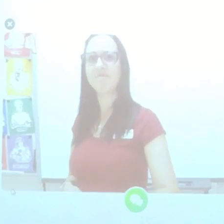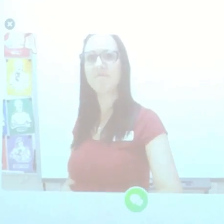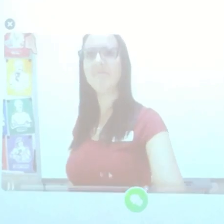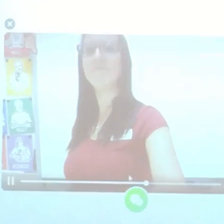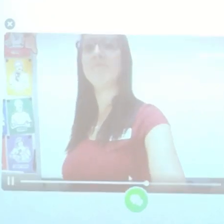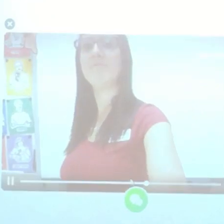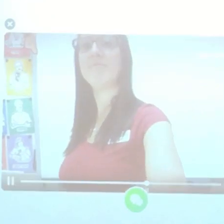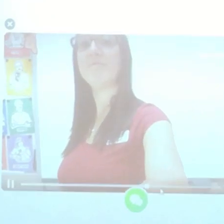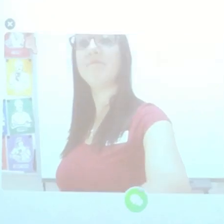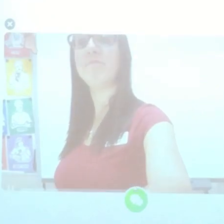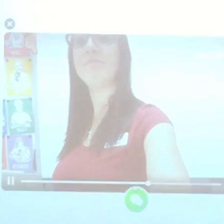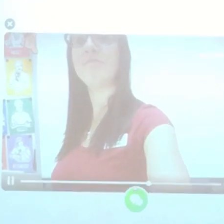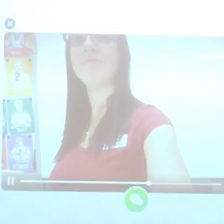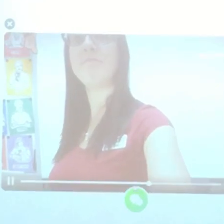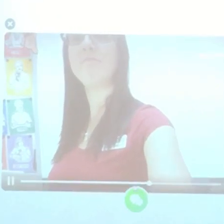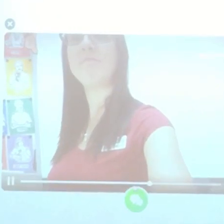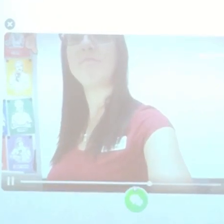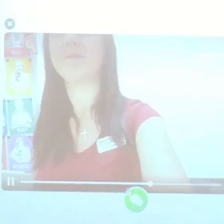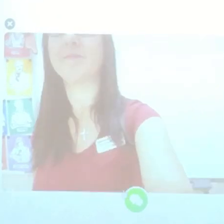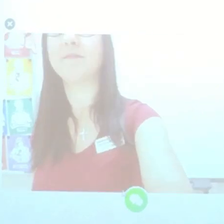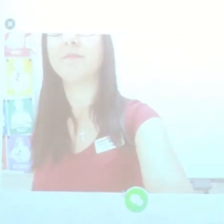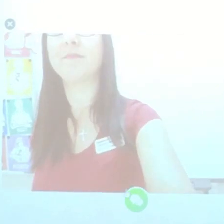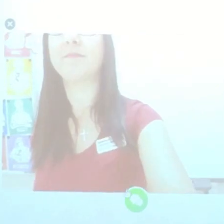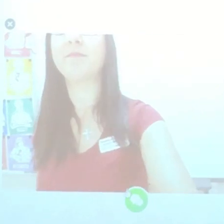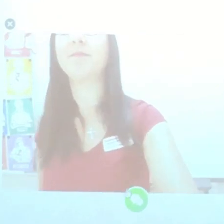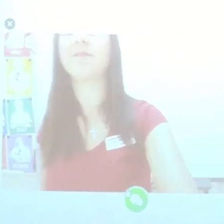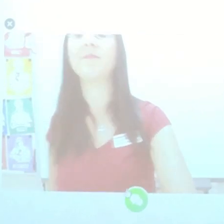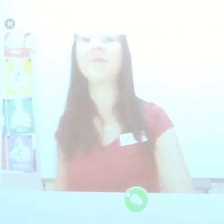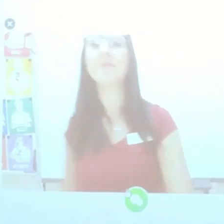You mean because I raised my eyebrows when I signed today?